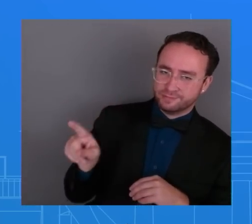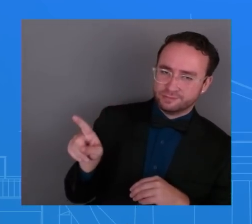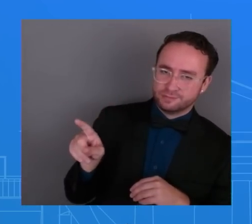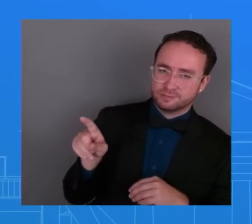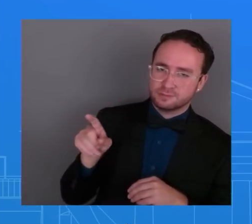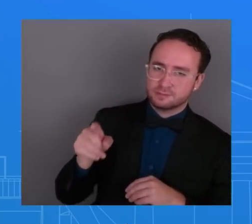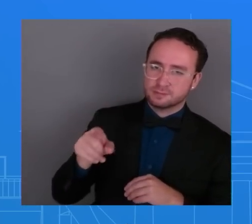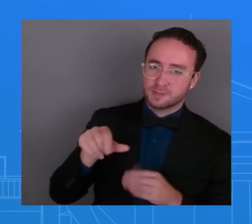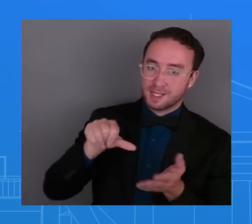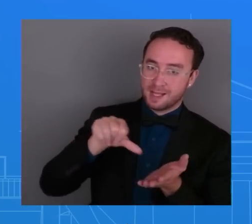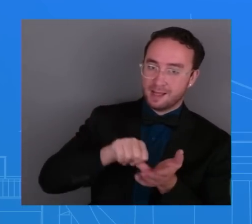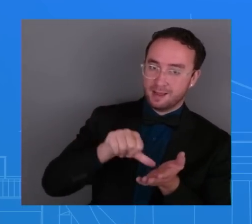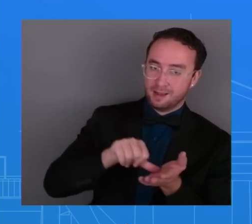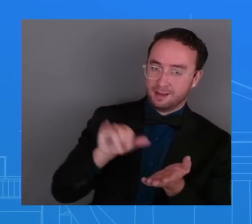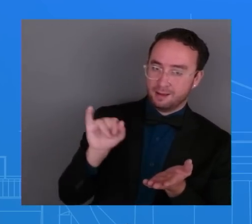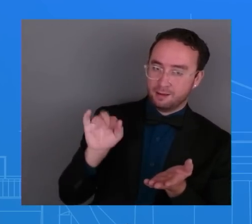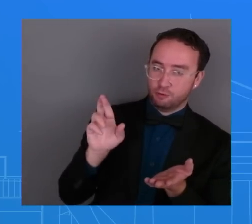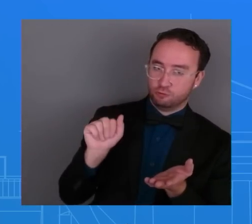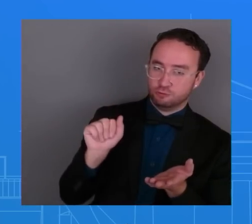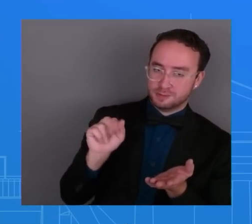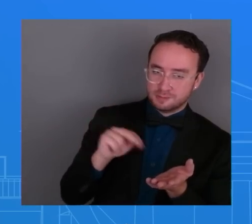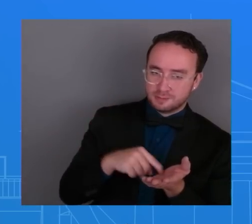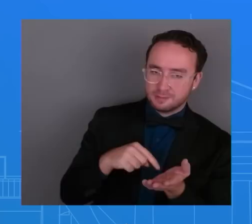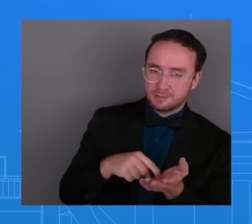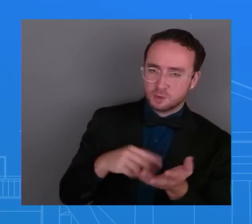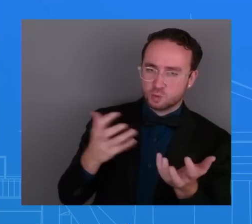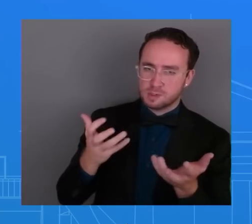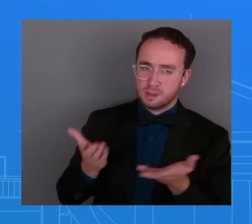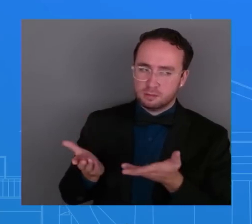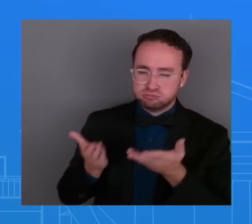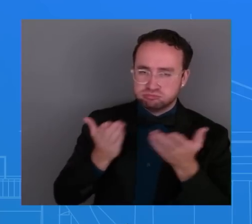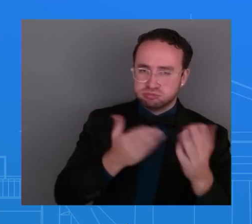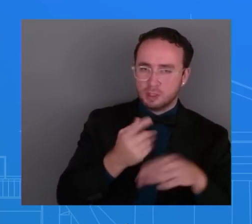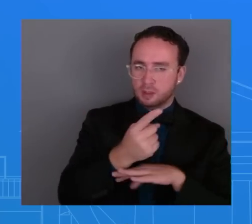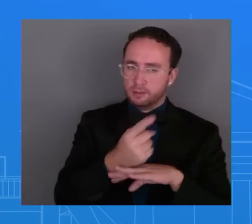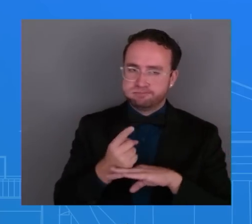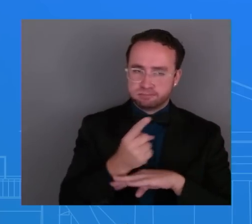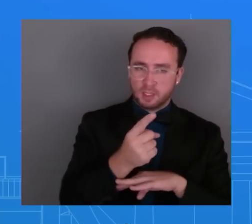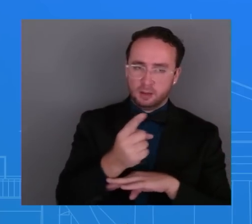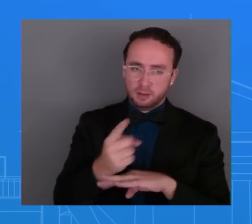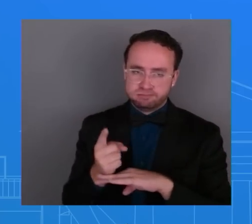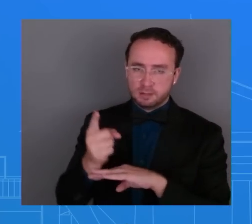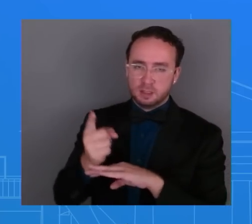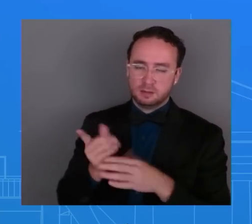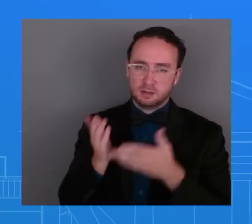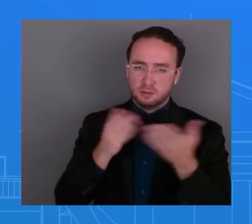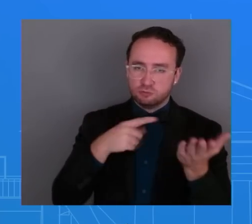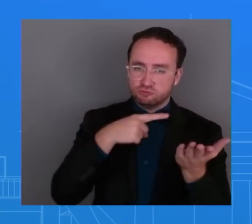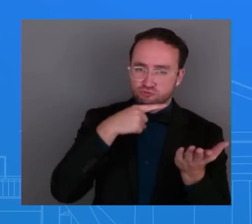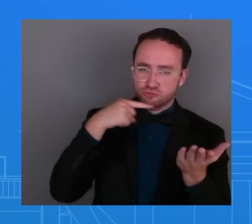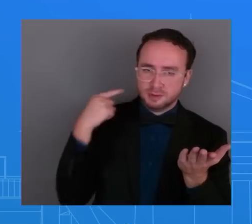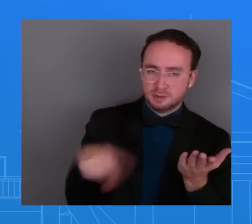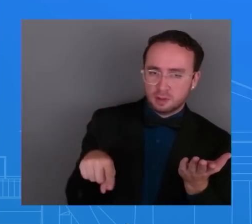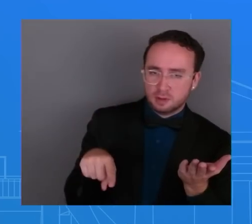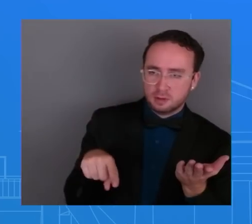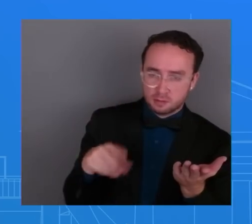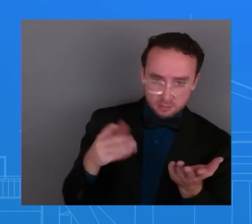I mean, what mechanism are you using to stop that? And then I have another question on Venezuela. Ms. Jean-Pierre: So, look, the --